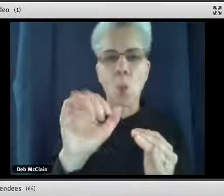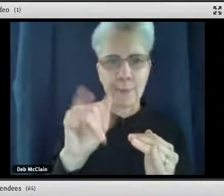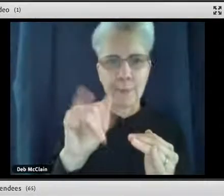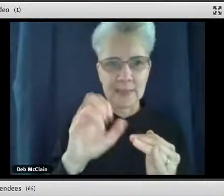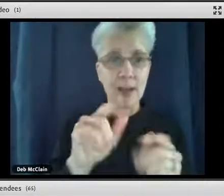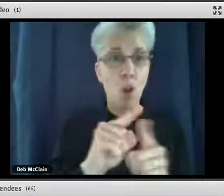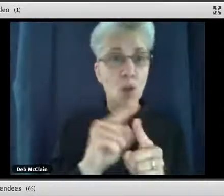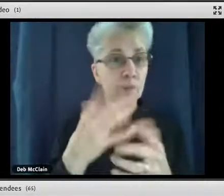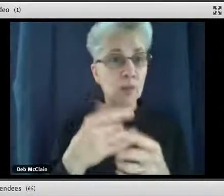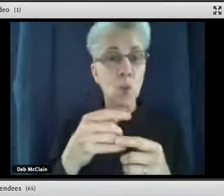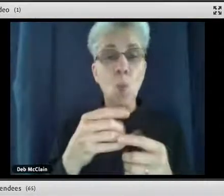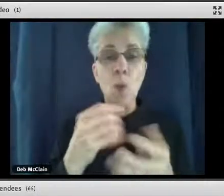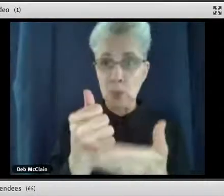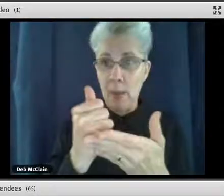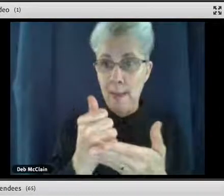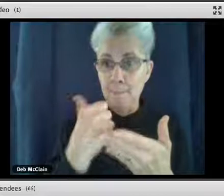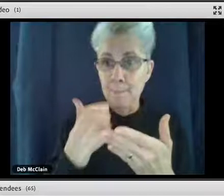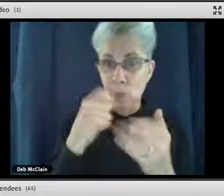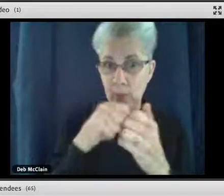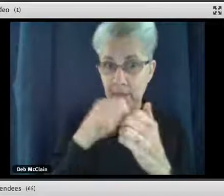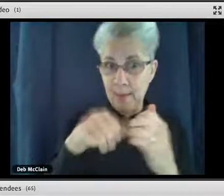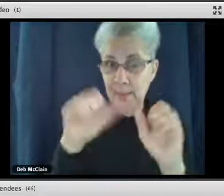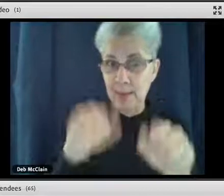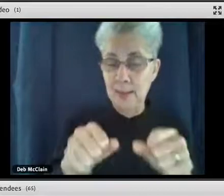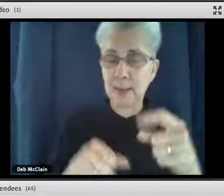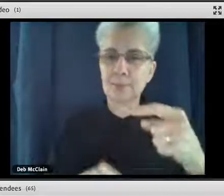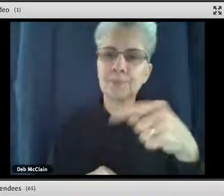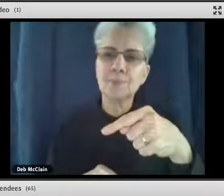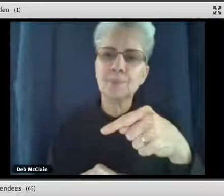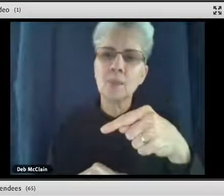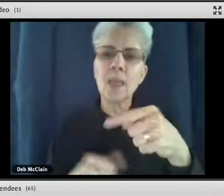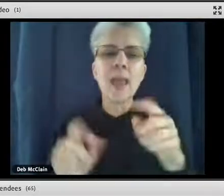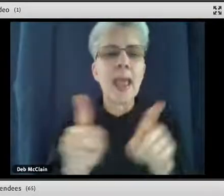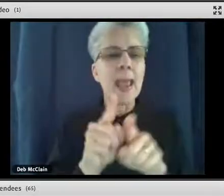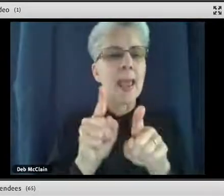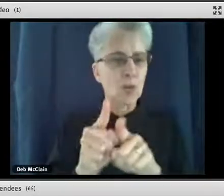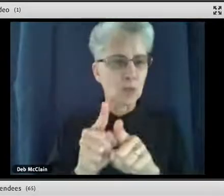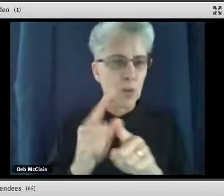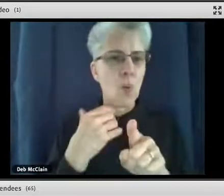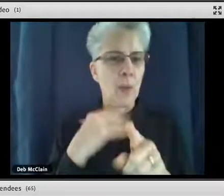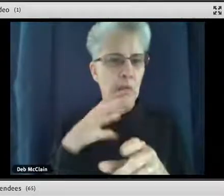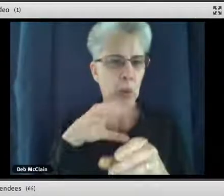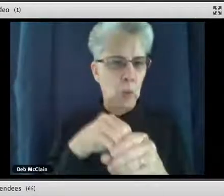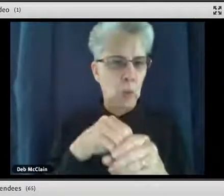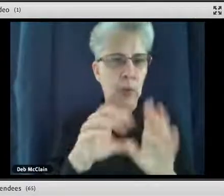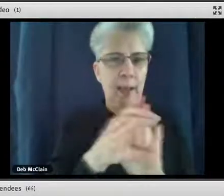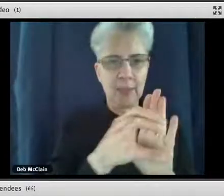if you want to also kind of be helping me out with that. Once again, I'll also have some images